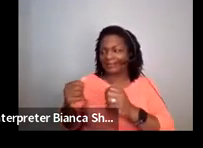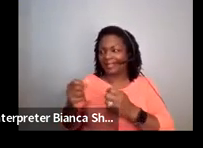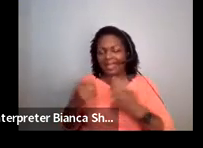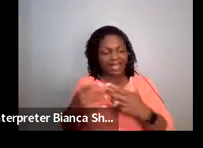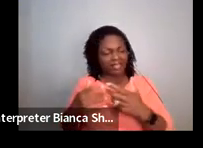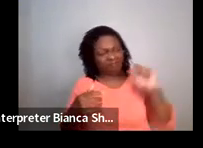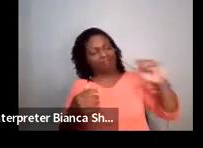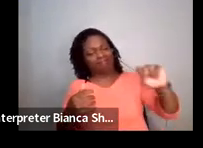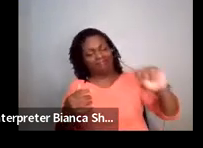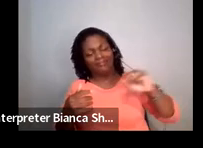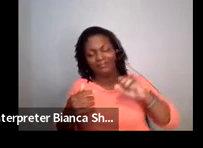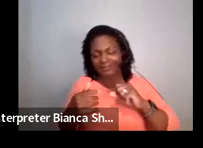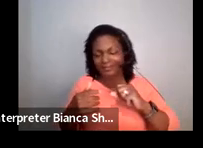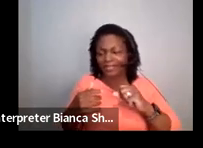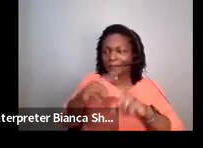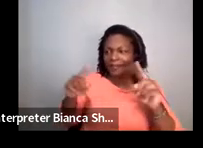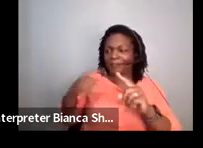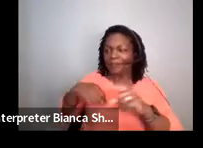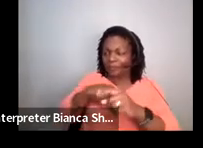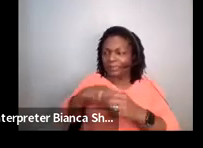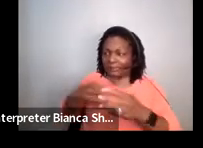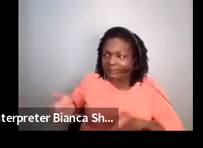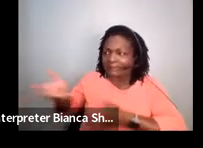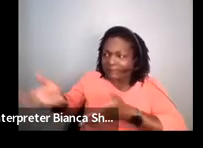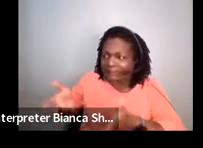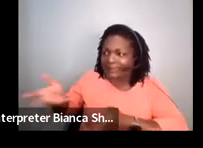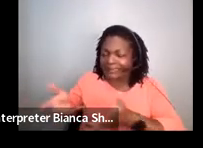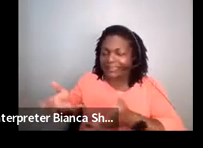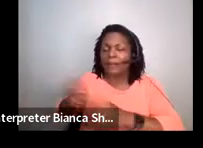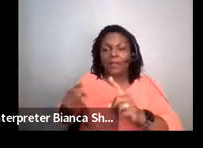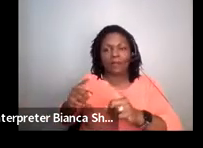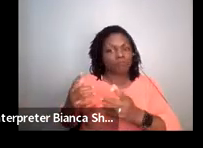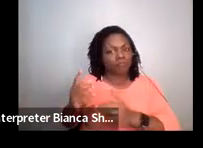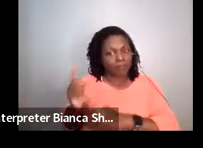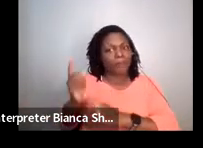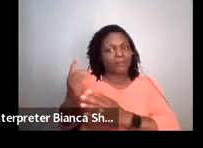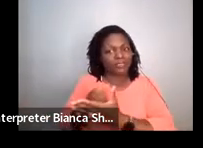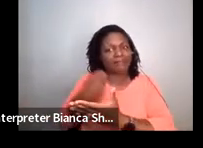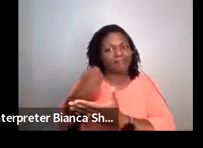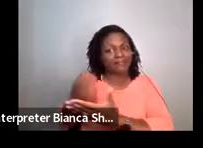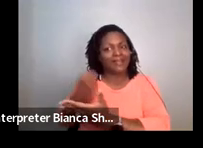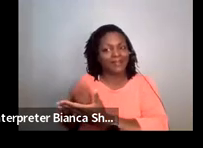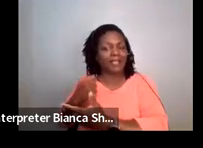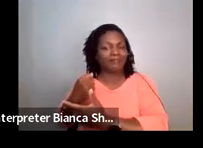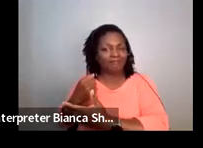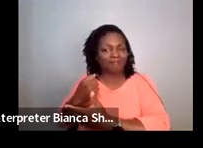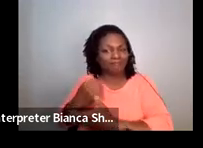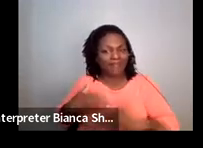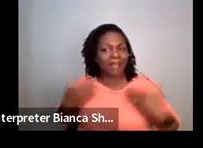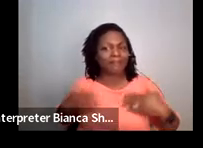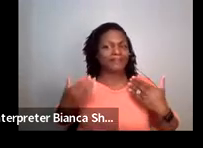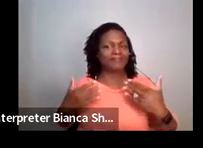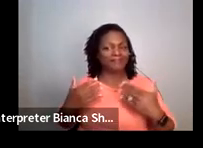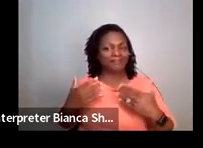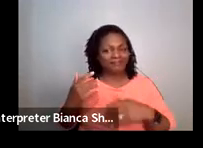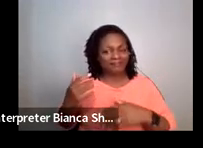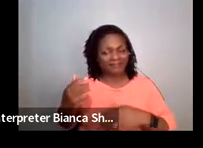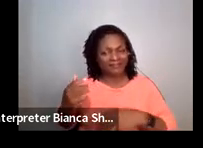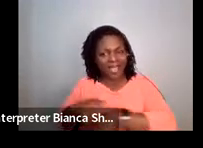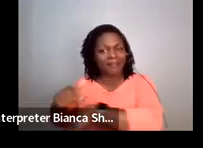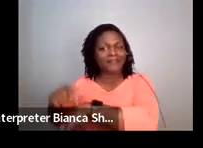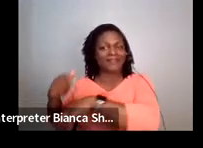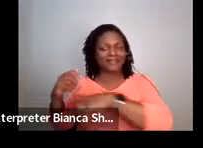But to get those moments of joy. it was fun, and and so we we wanna celebrate those moments of joy, and we want to connect with other caregivers.